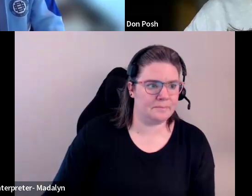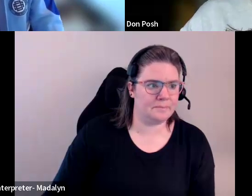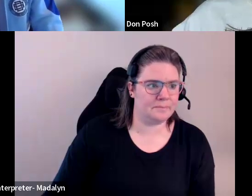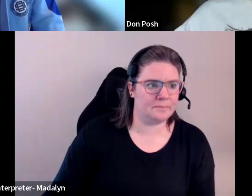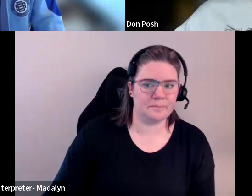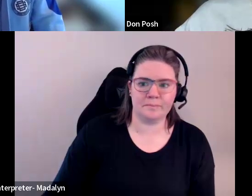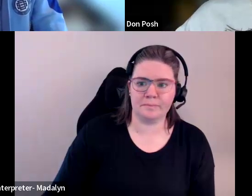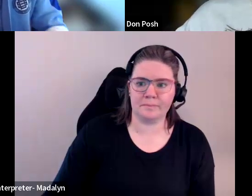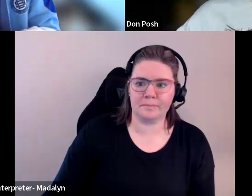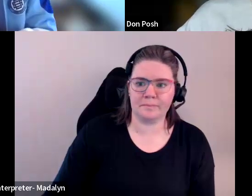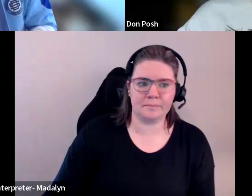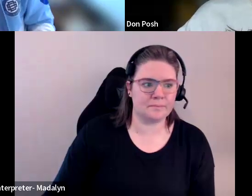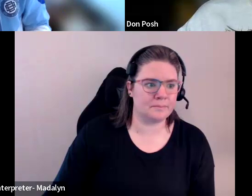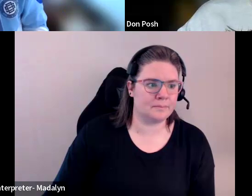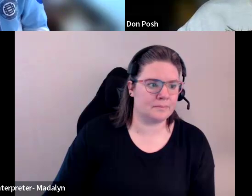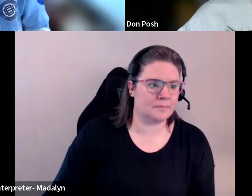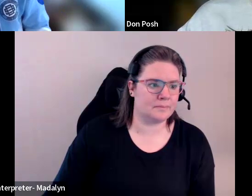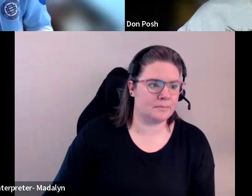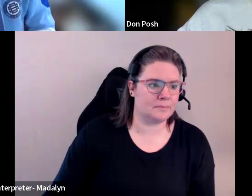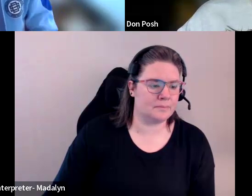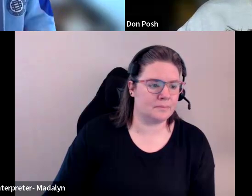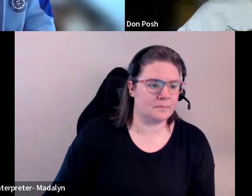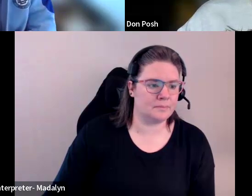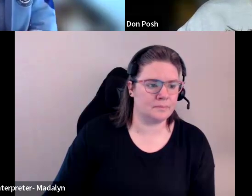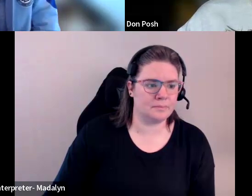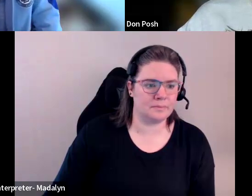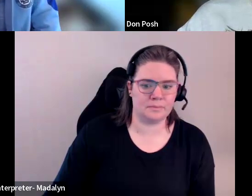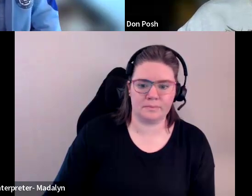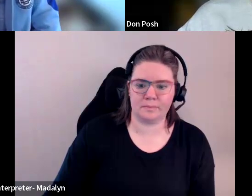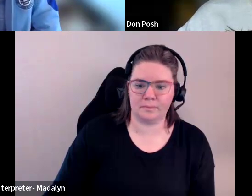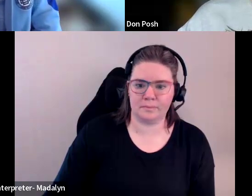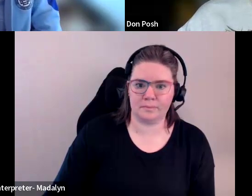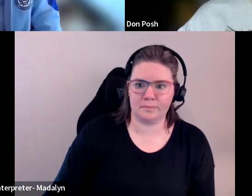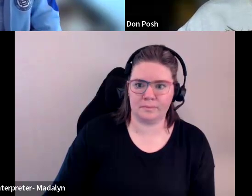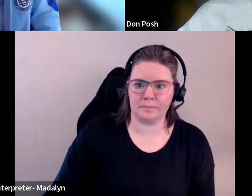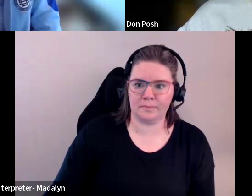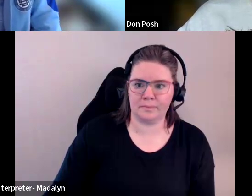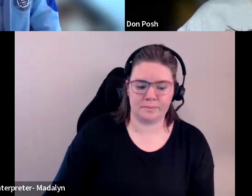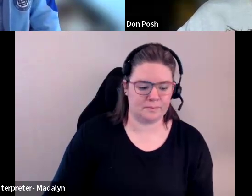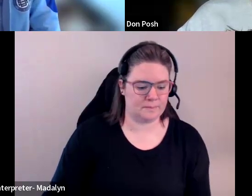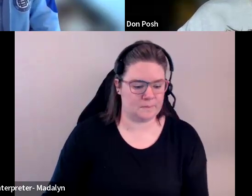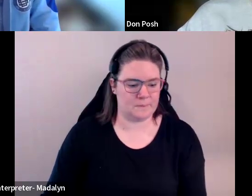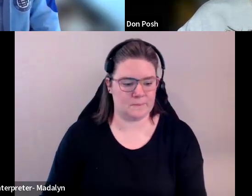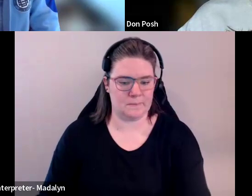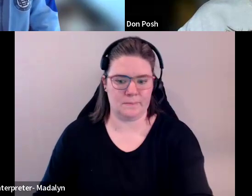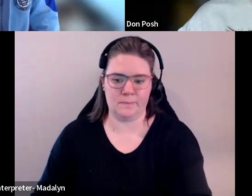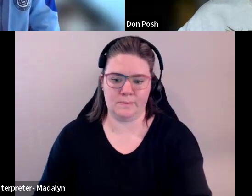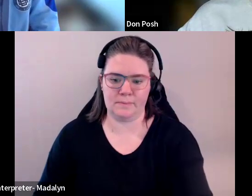Don Dew: and Don Dew: we'll see what people have to talk about. You know, statewide, no Don Dew: nationwide.